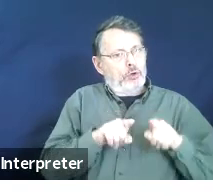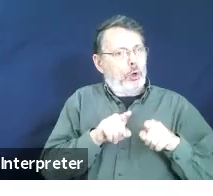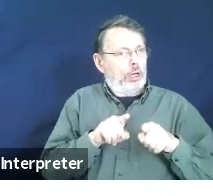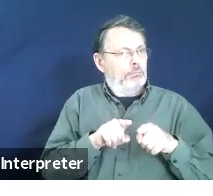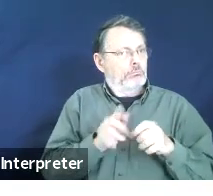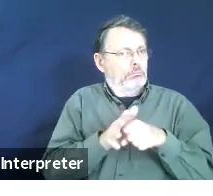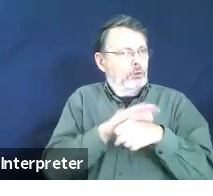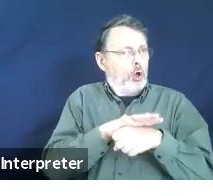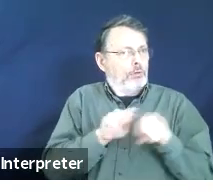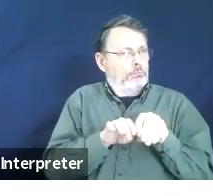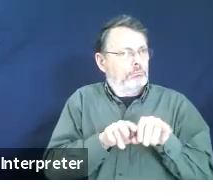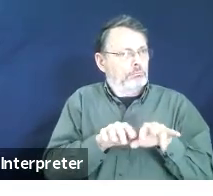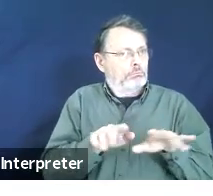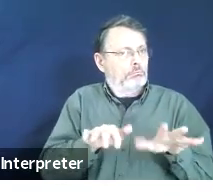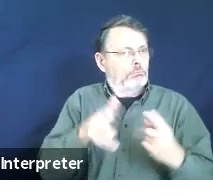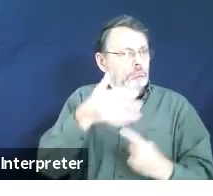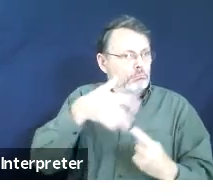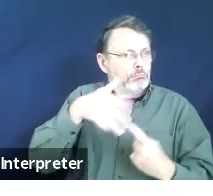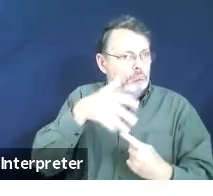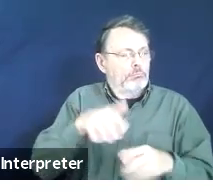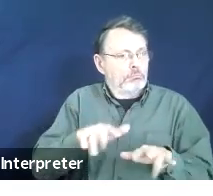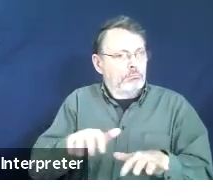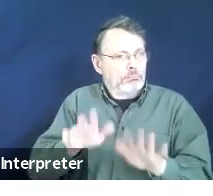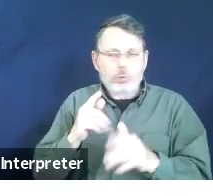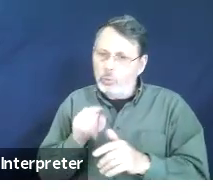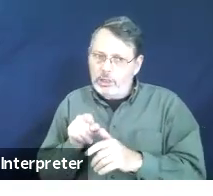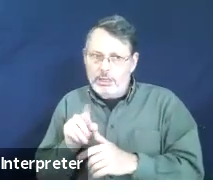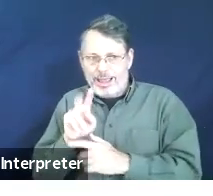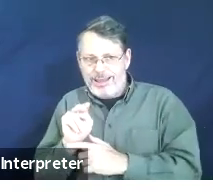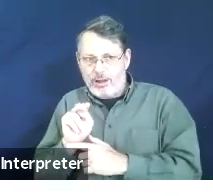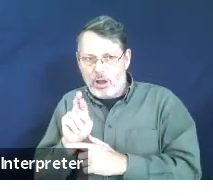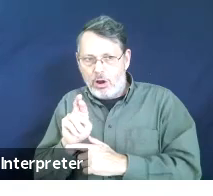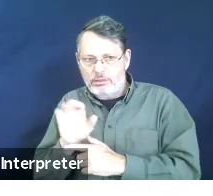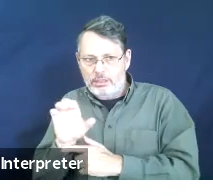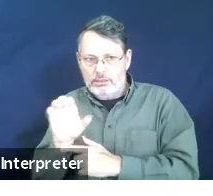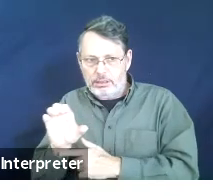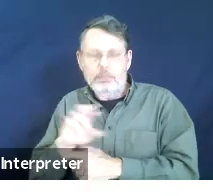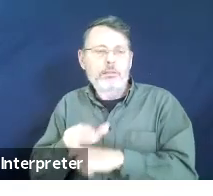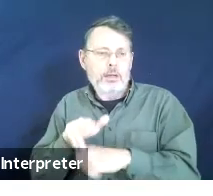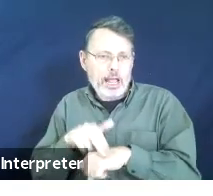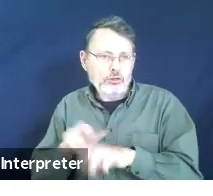were tracking through the NRCC, the National Response Coordination Center,